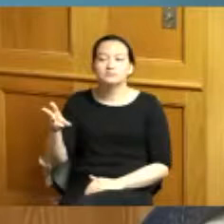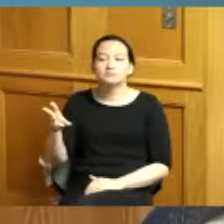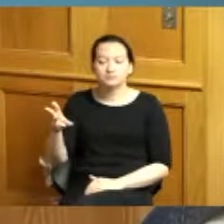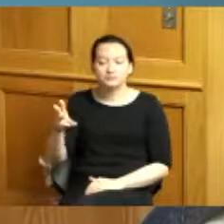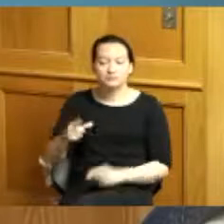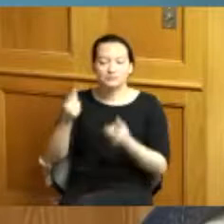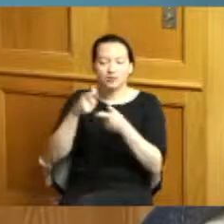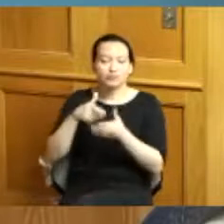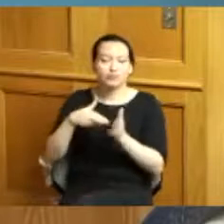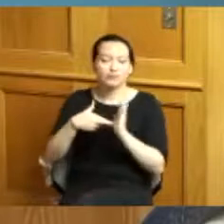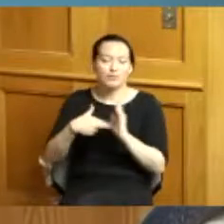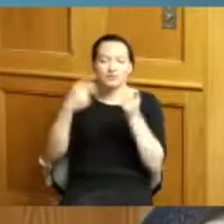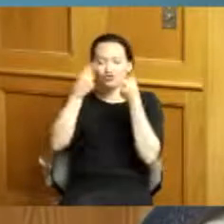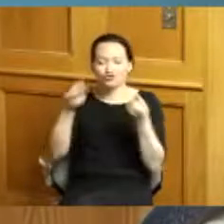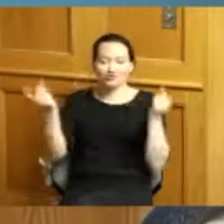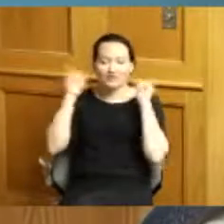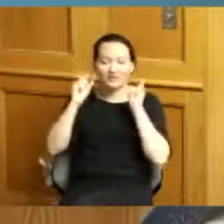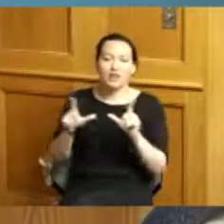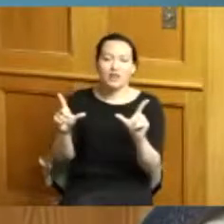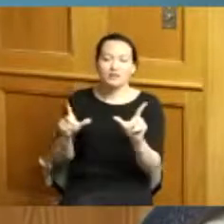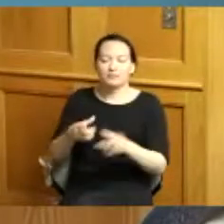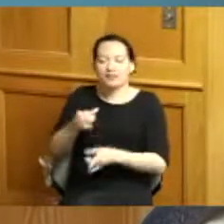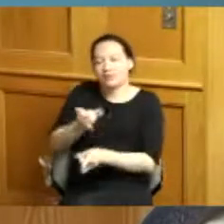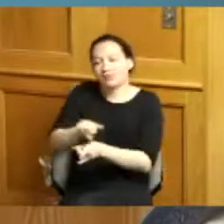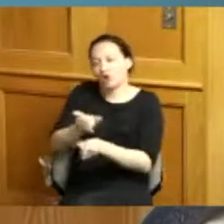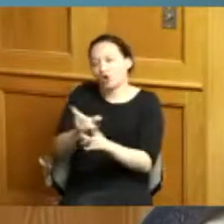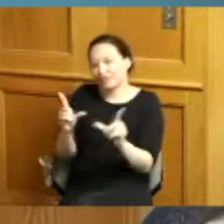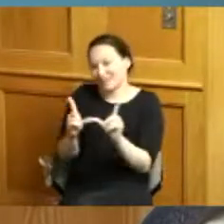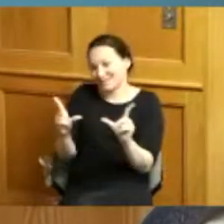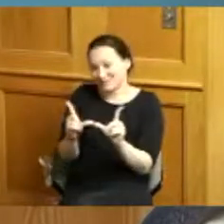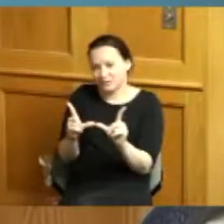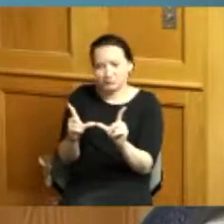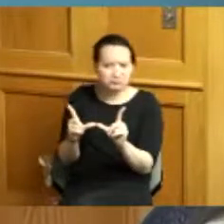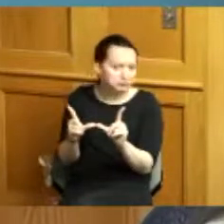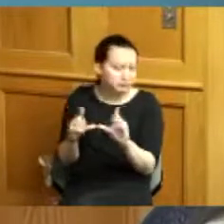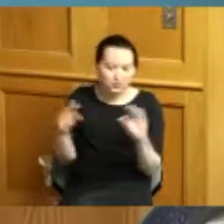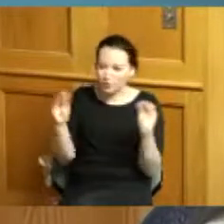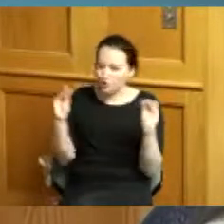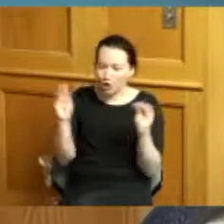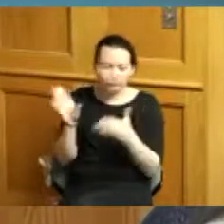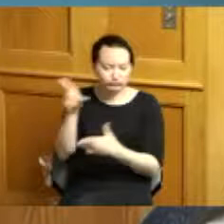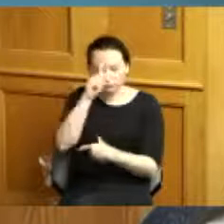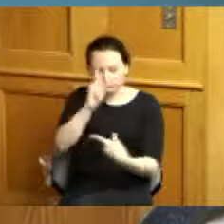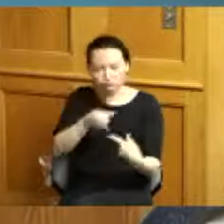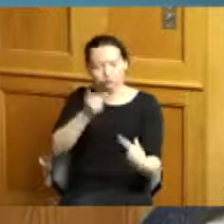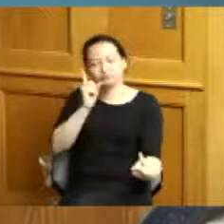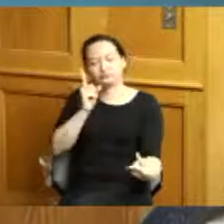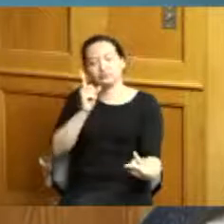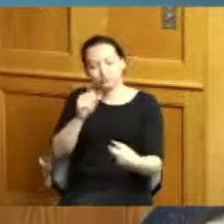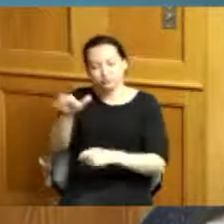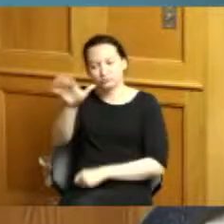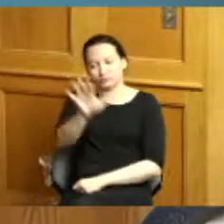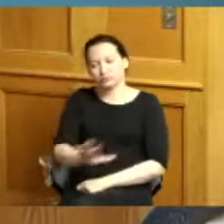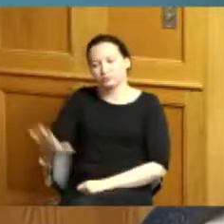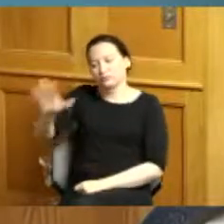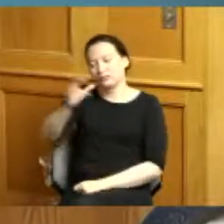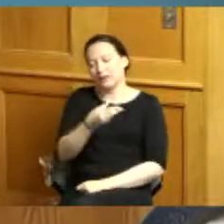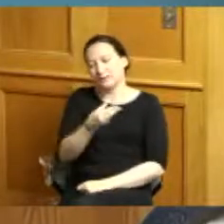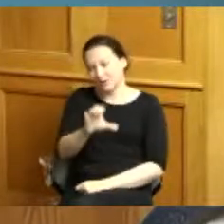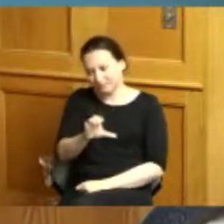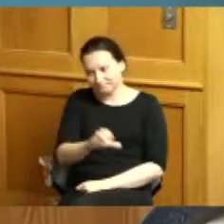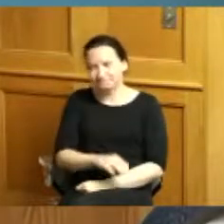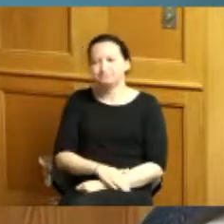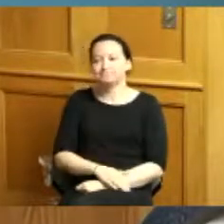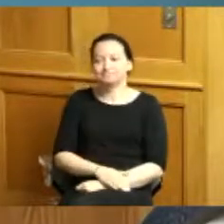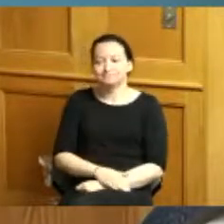the Sheriff are a number of liquor licenses that have no objections throughout Hamilton County 17